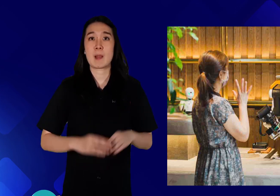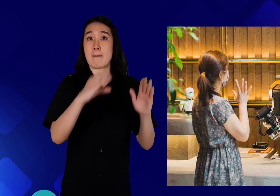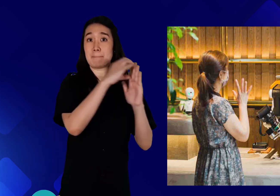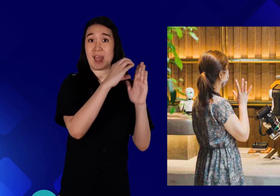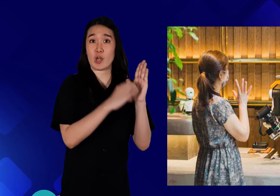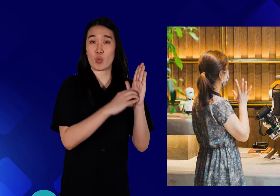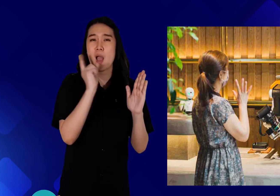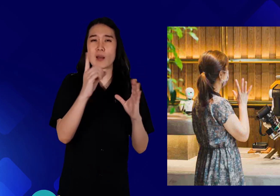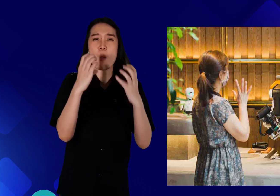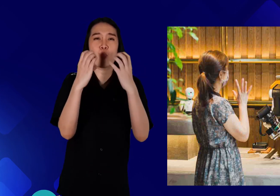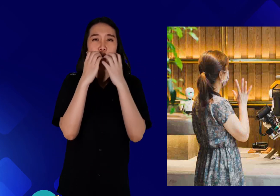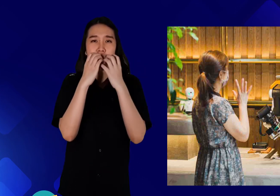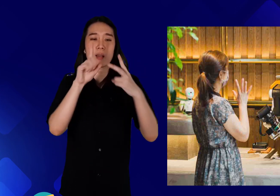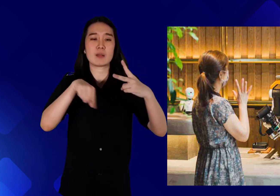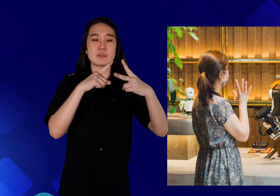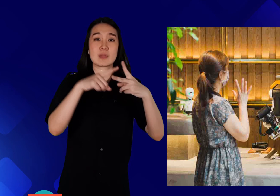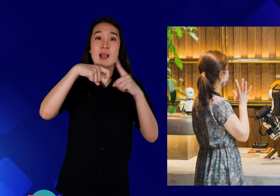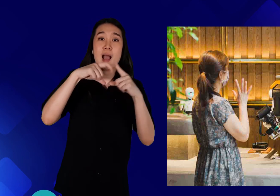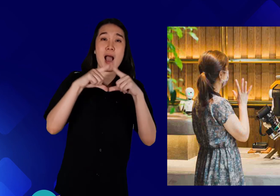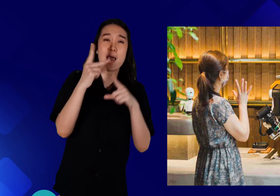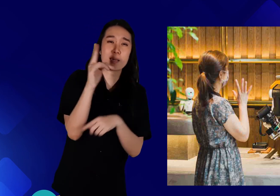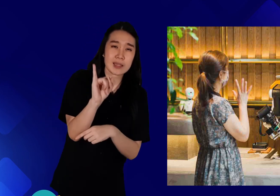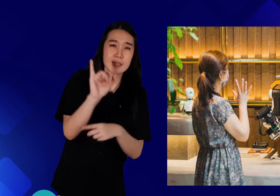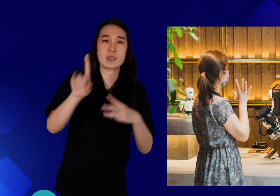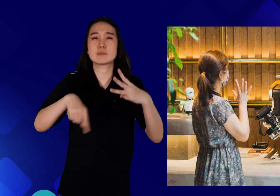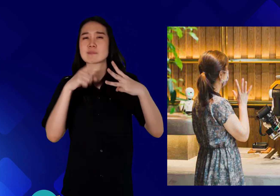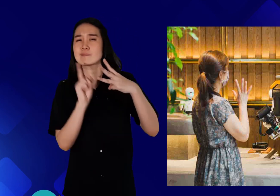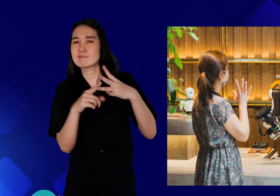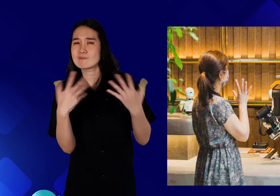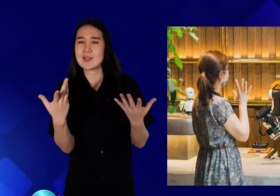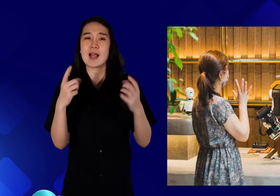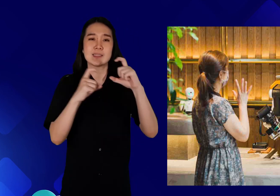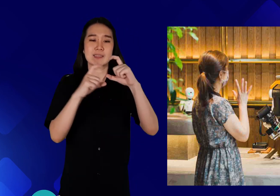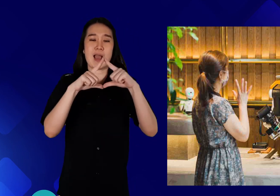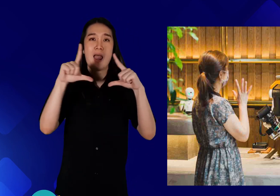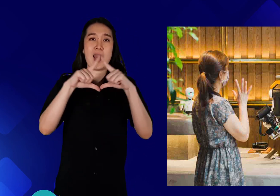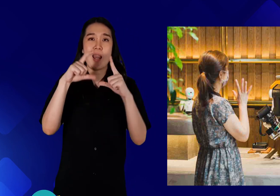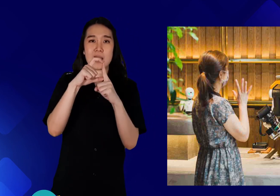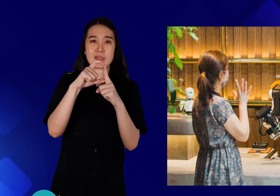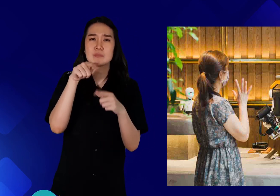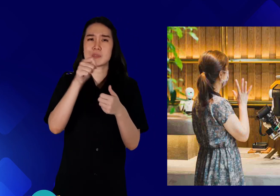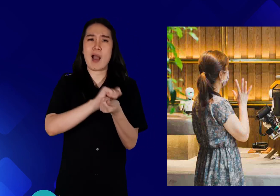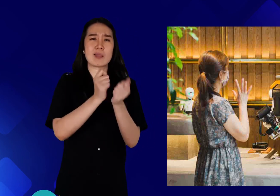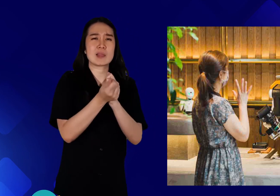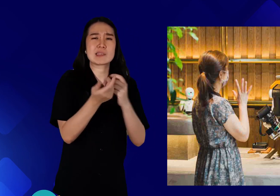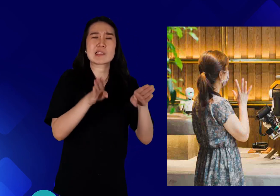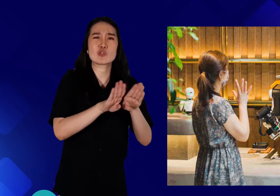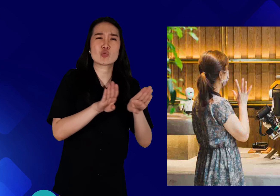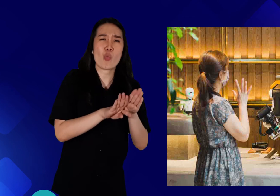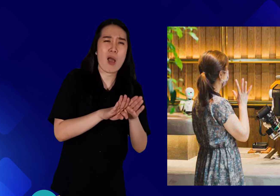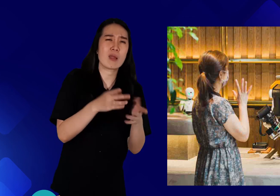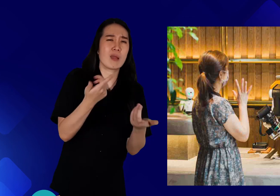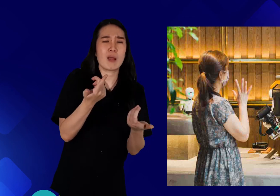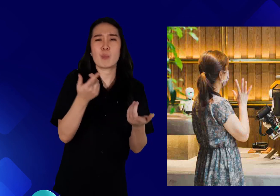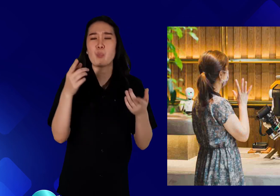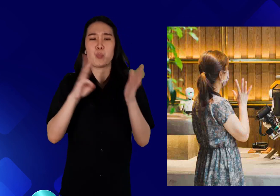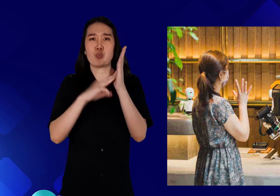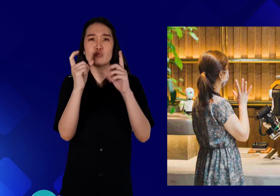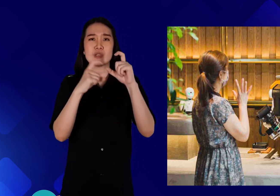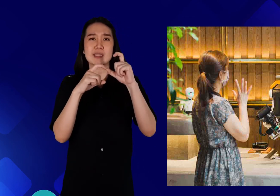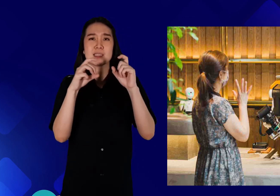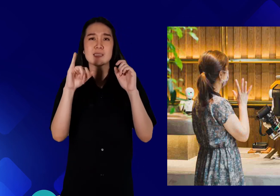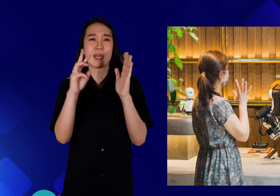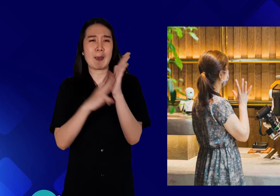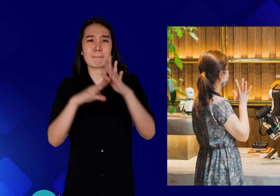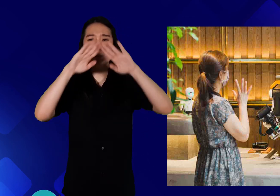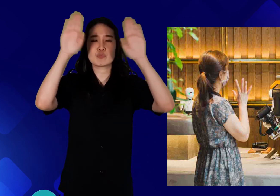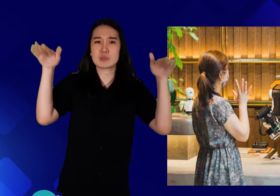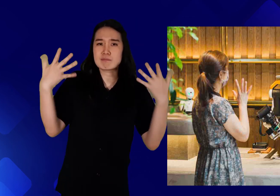The menu has burgers, curries, salads which changes according to the seasons.